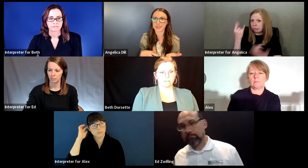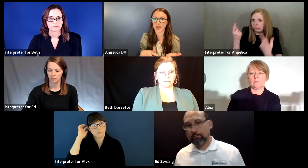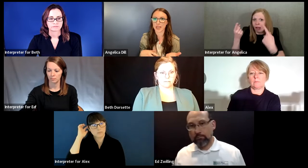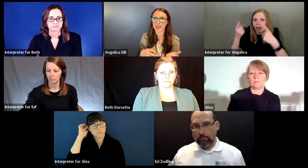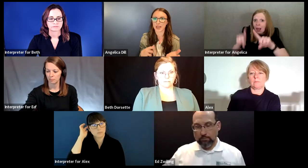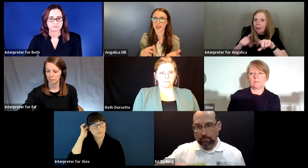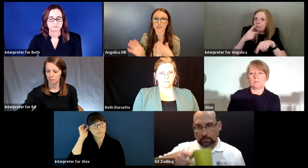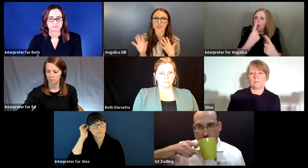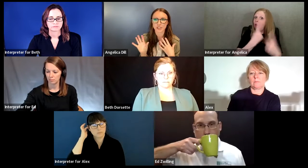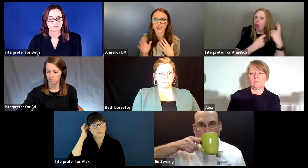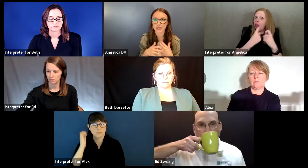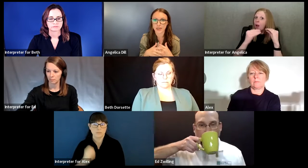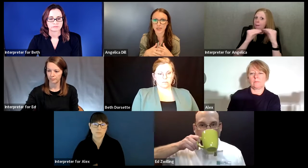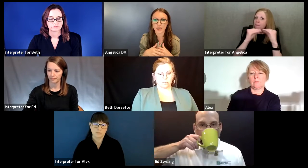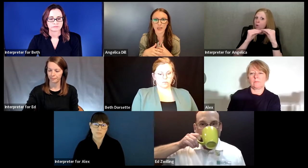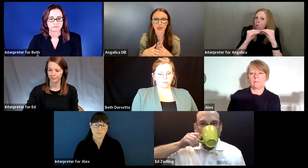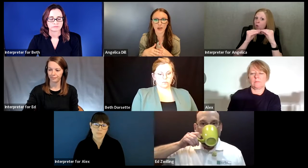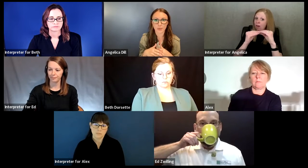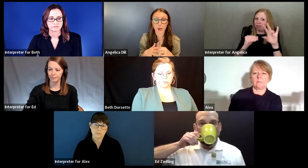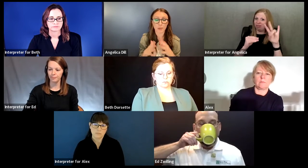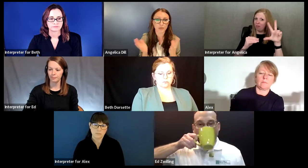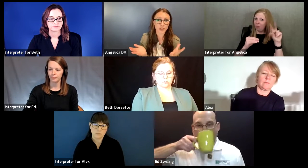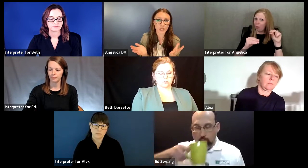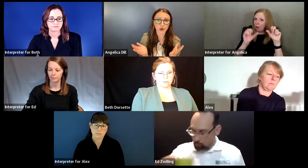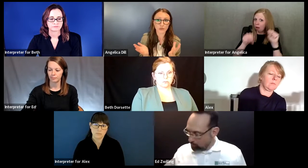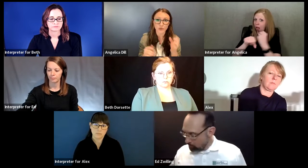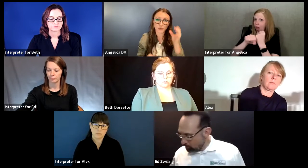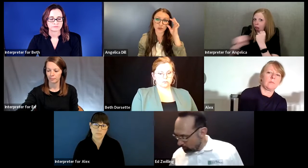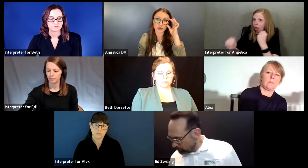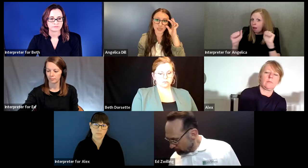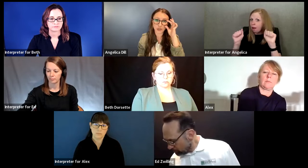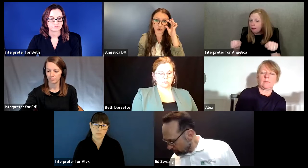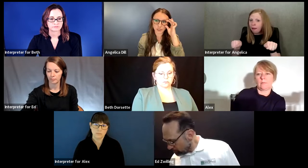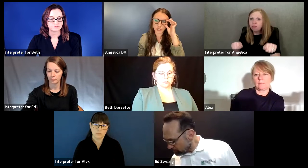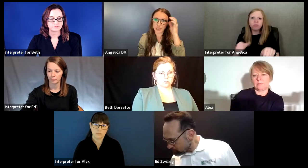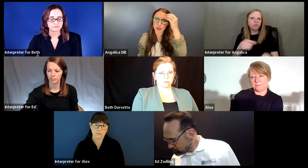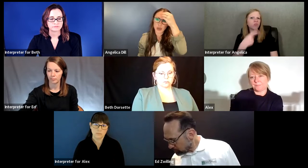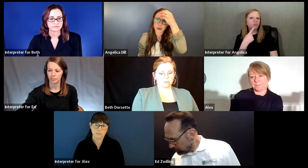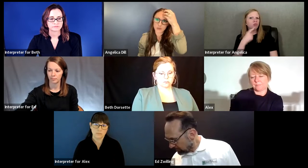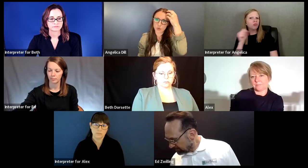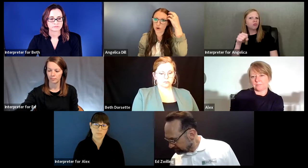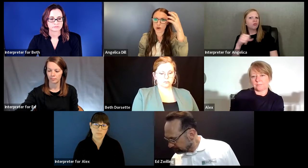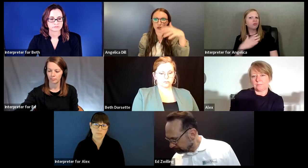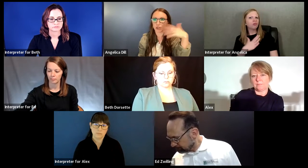want to stay after the session is done and pop up on video if you would prefer to sign your question.